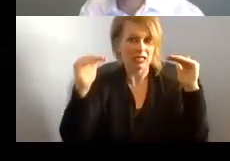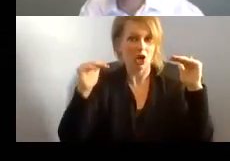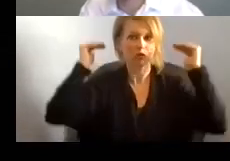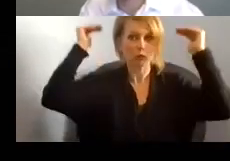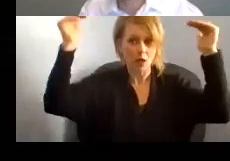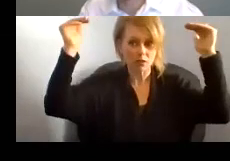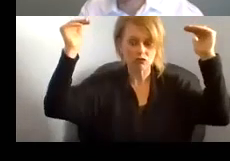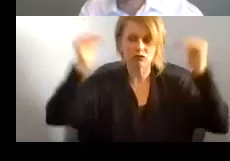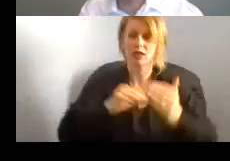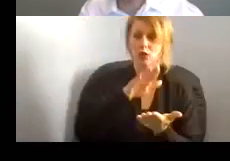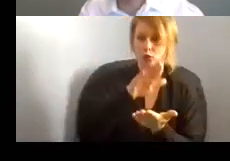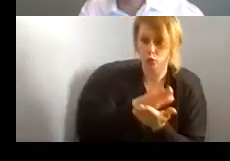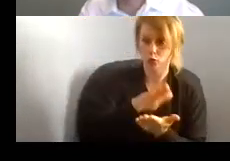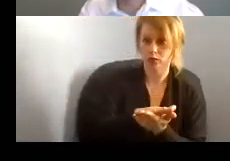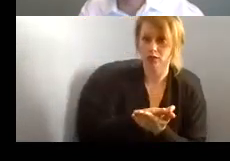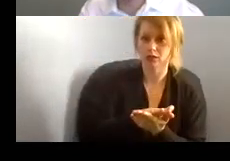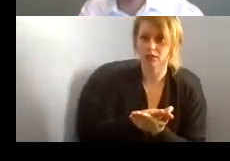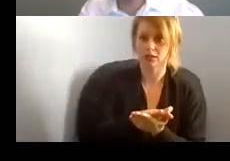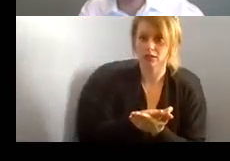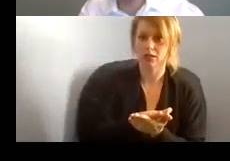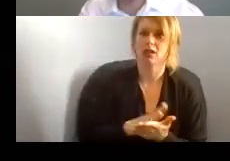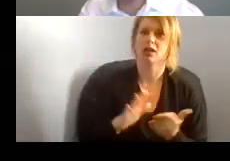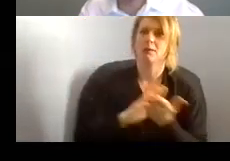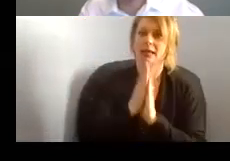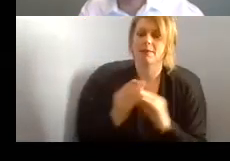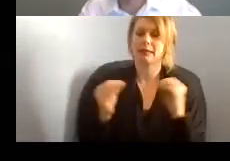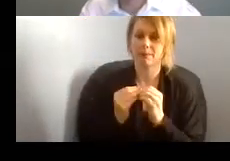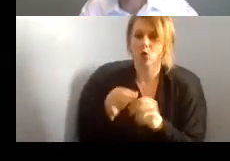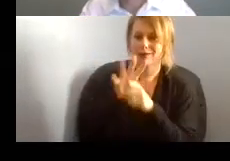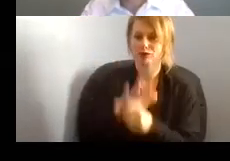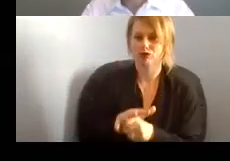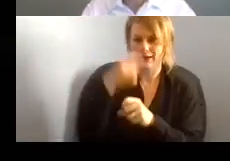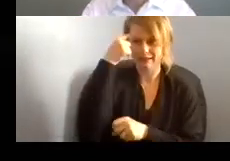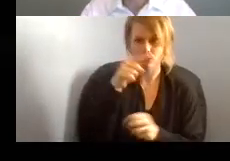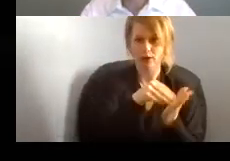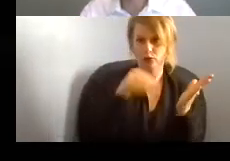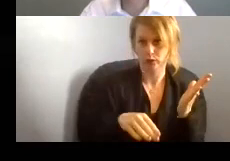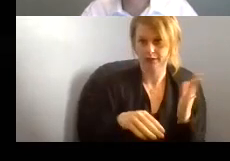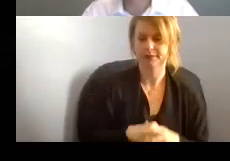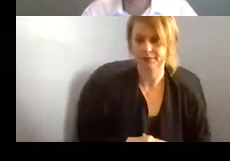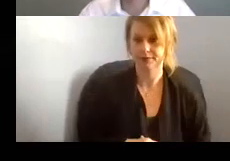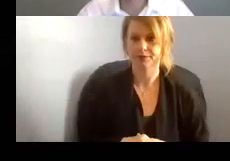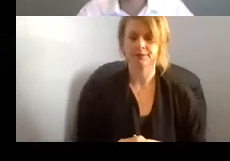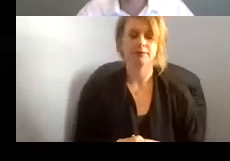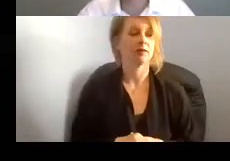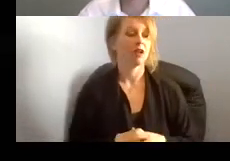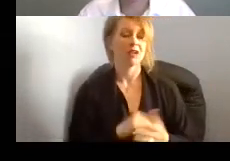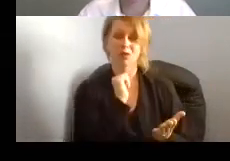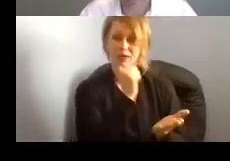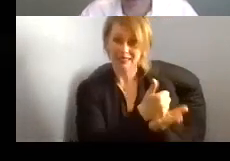is actually more likely to become an additional source of distress. So assist grieving students in identifying the level of